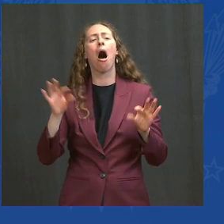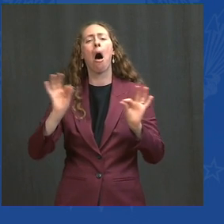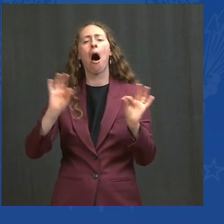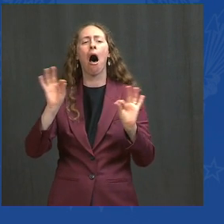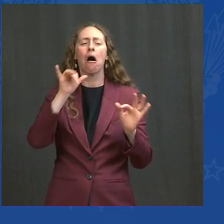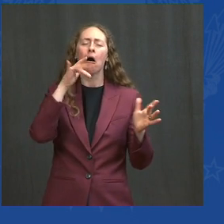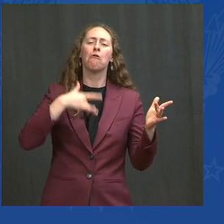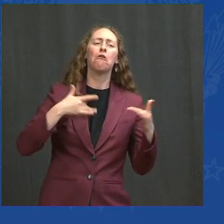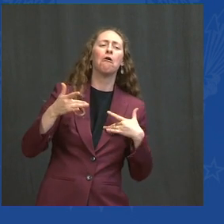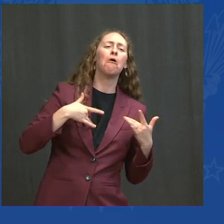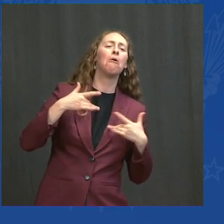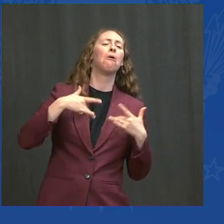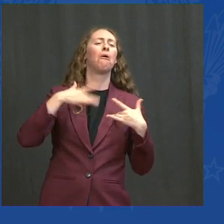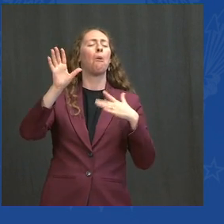It's a figment of our imagination."